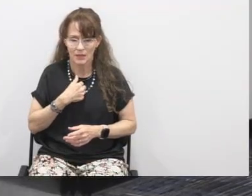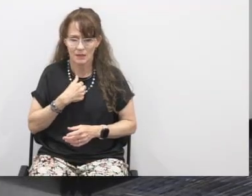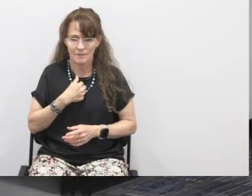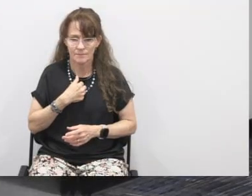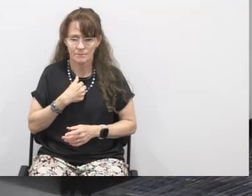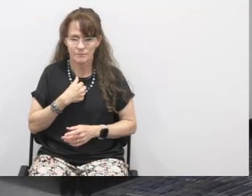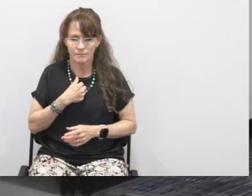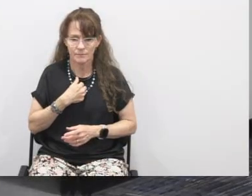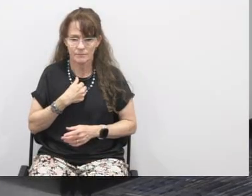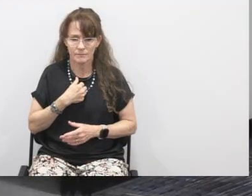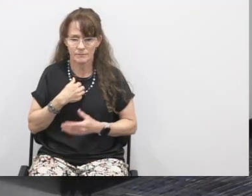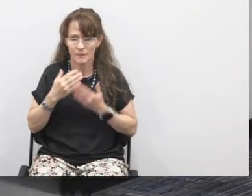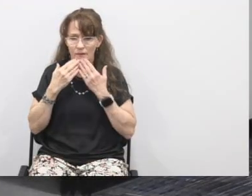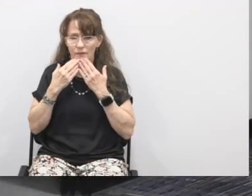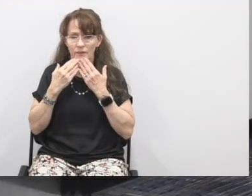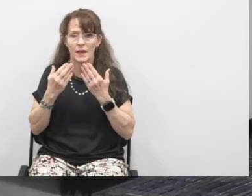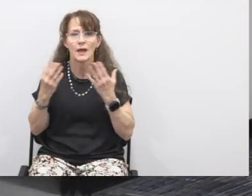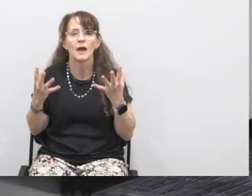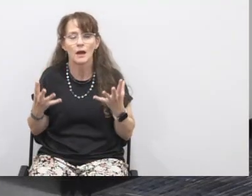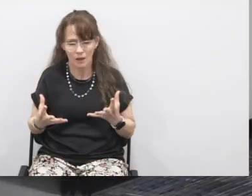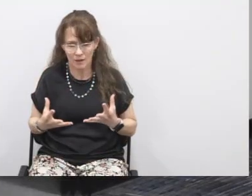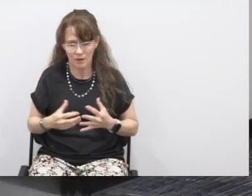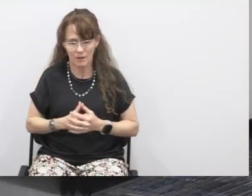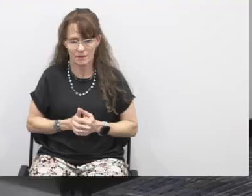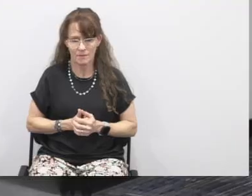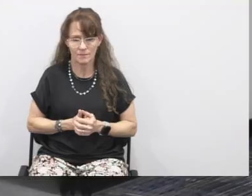(Isaick speaking Spanish)